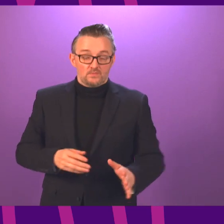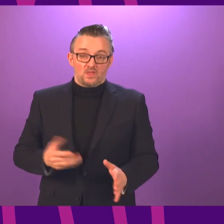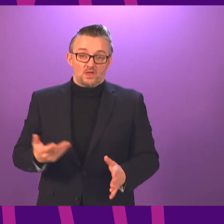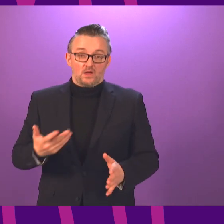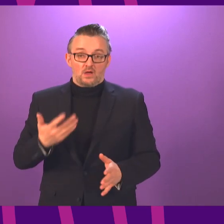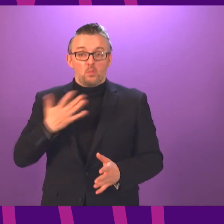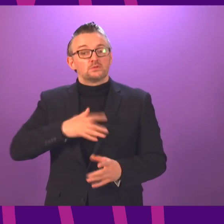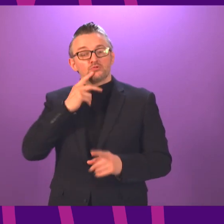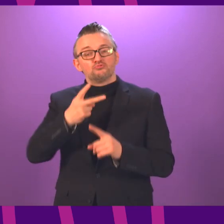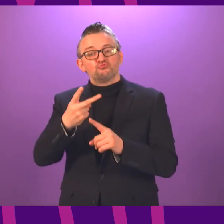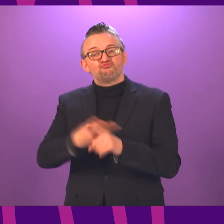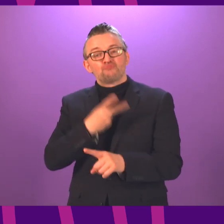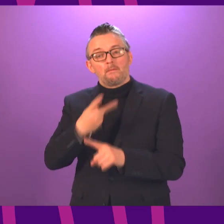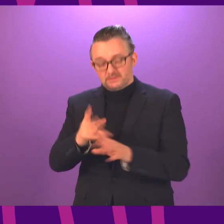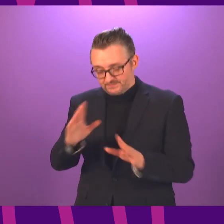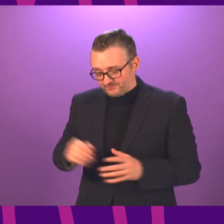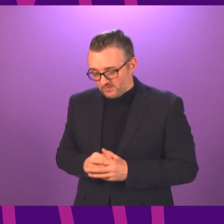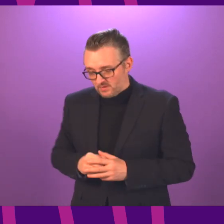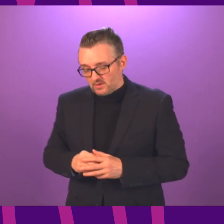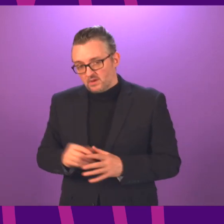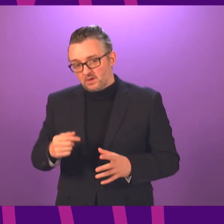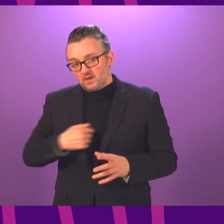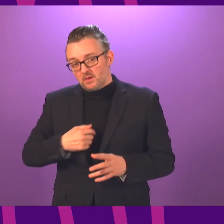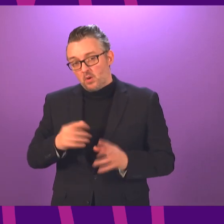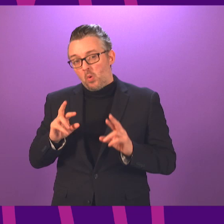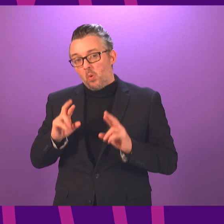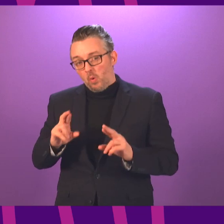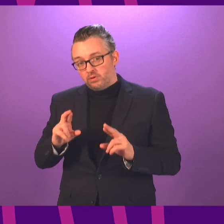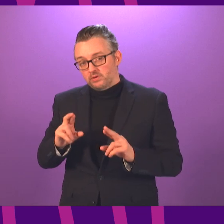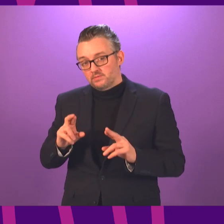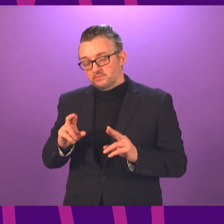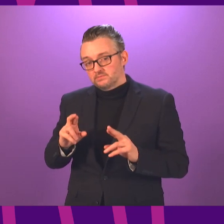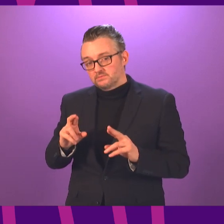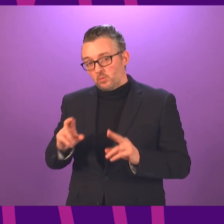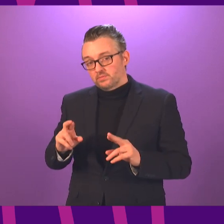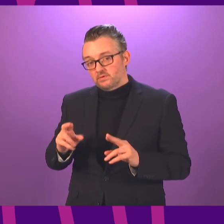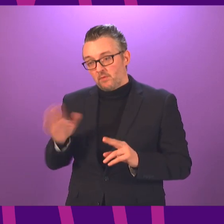The First Minister: I repeat that I hope at this stage that we